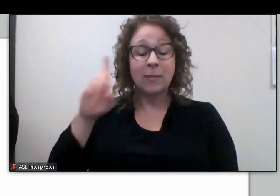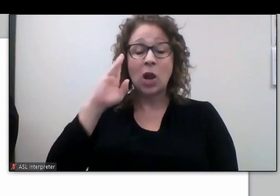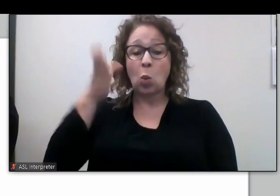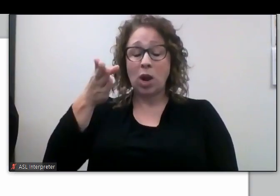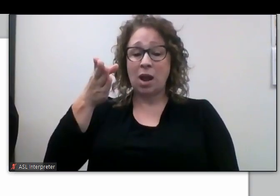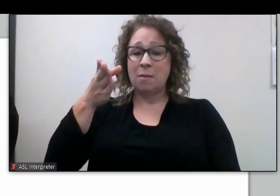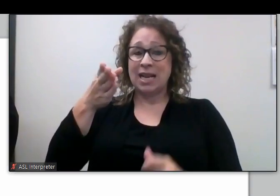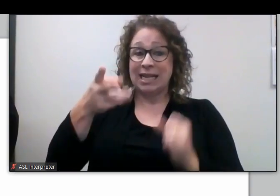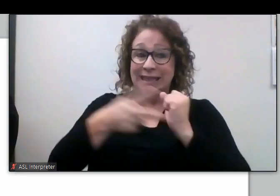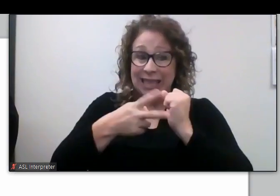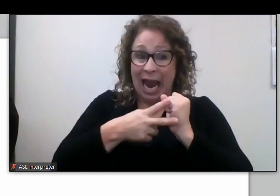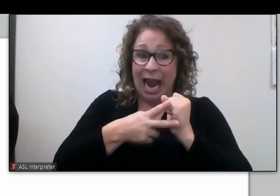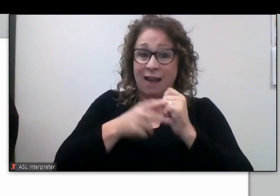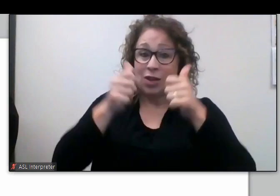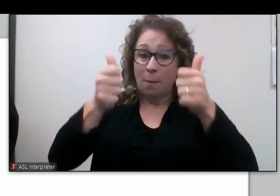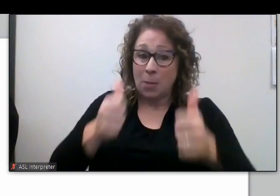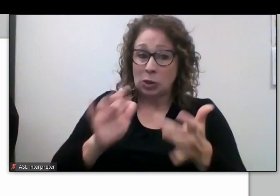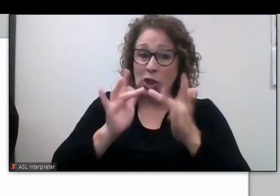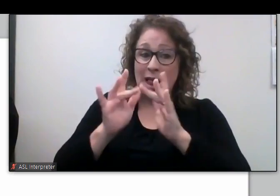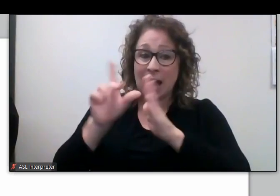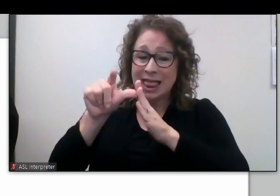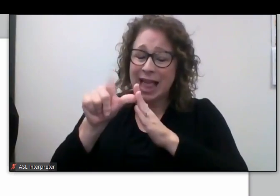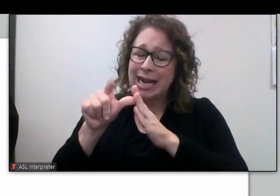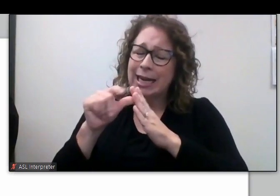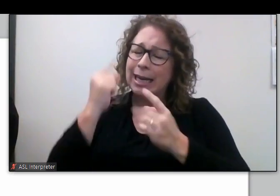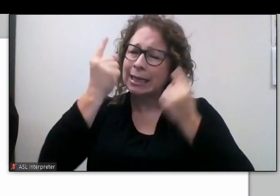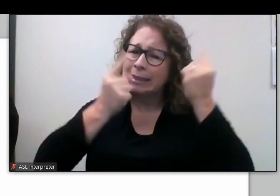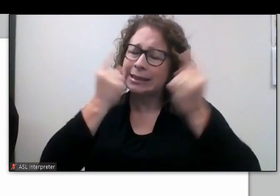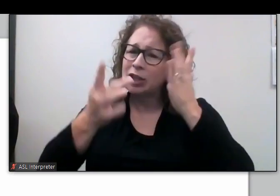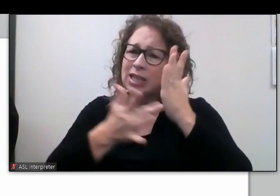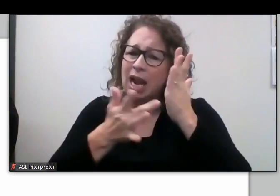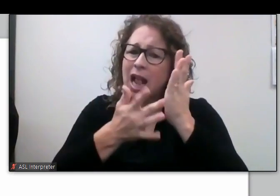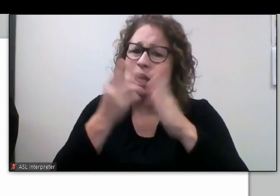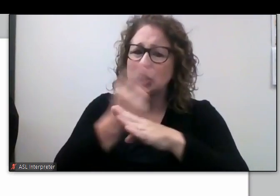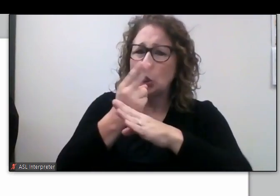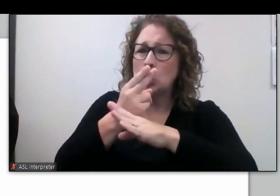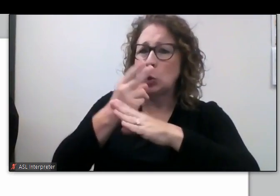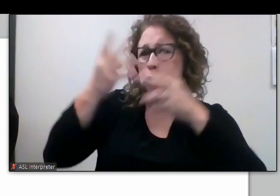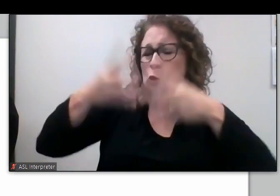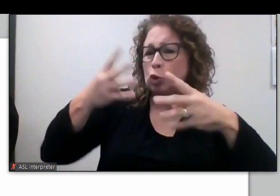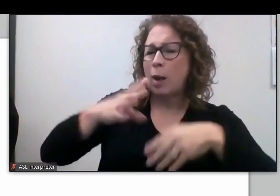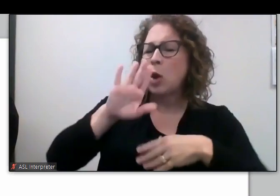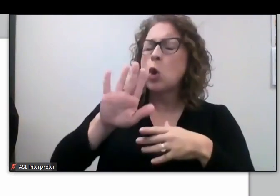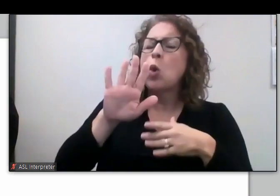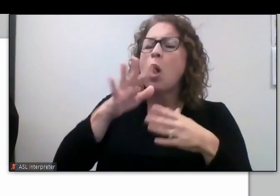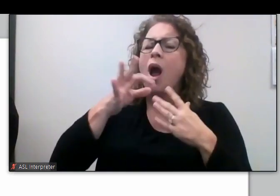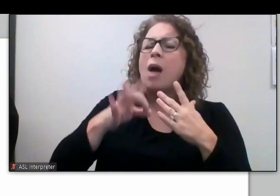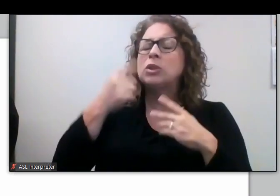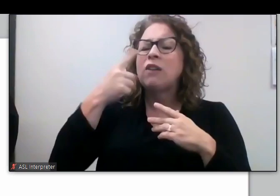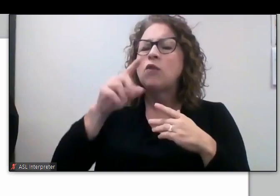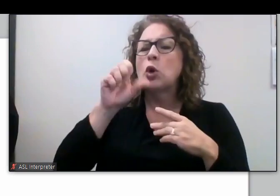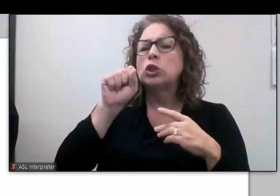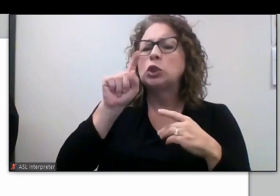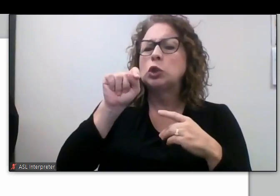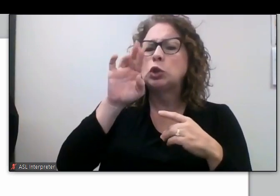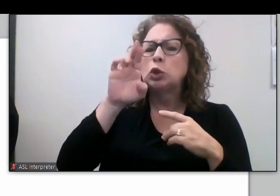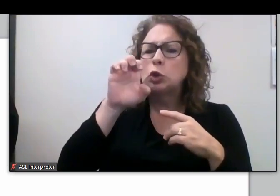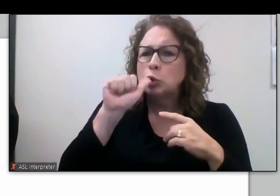consider the platform it's being viewed or streamed on, so... what are your options for screen recording,